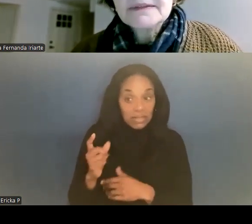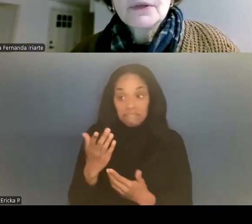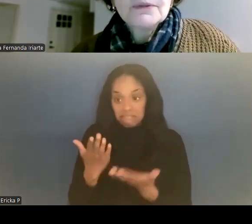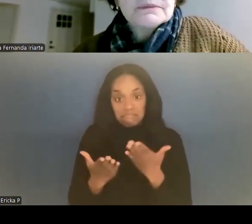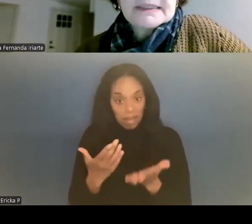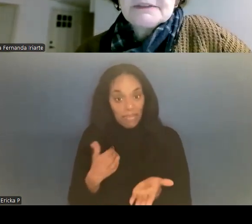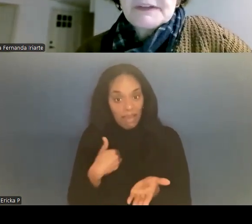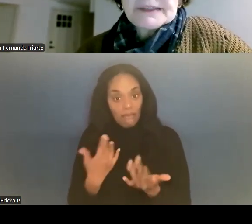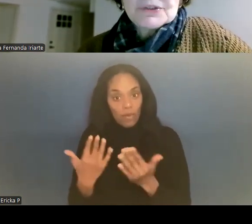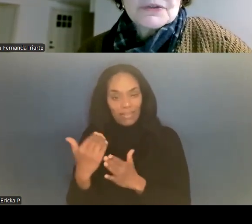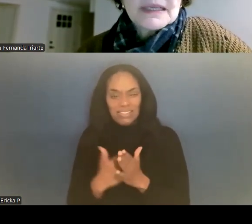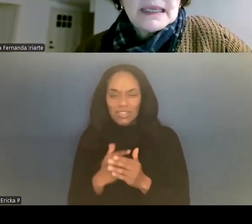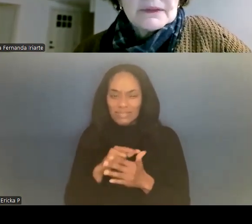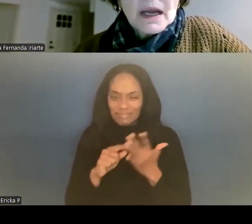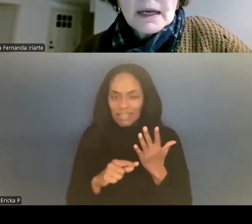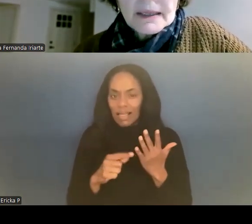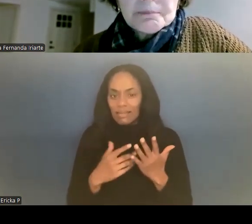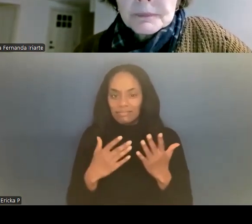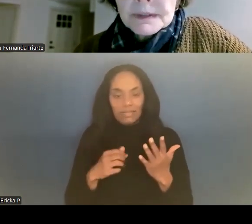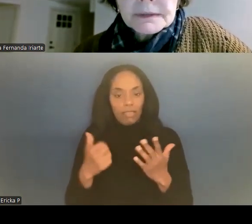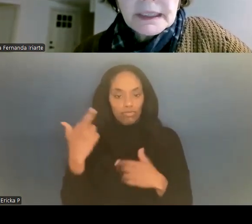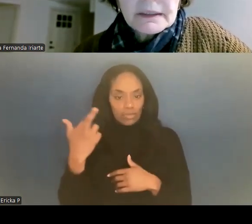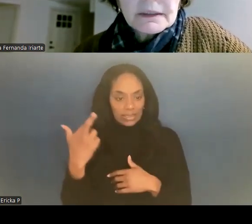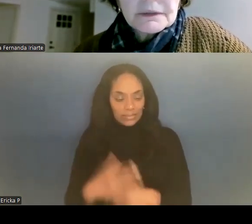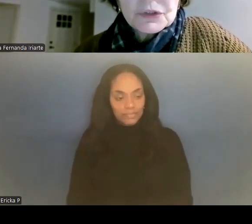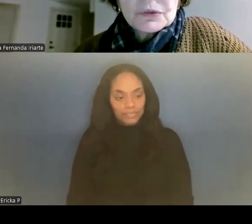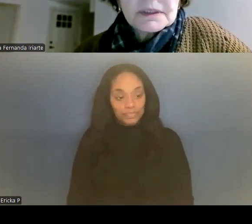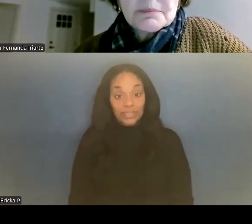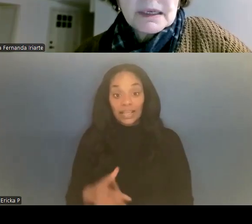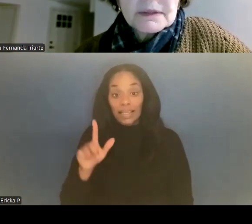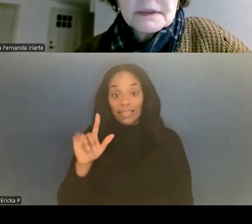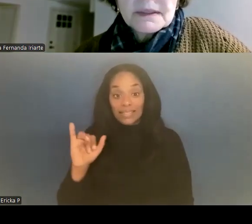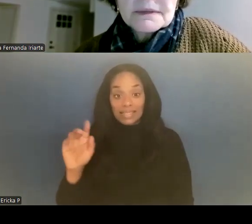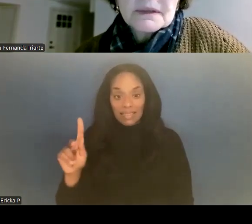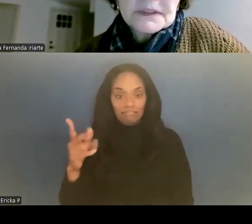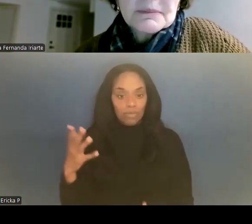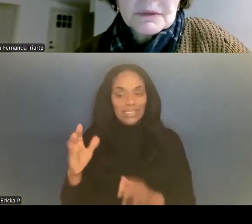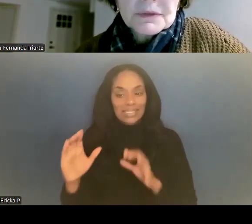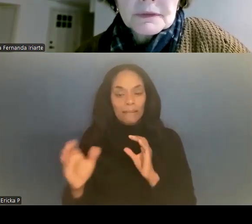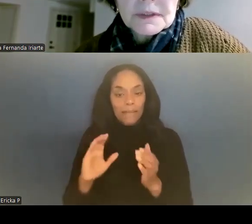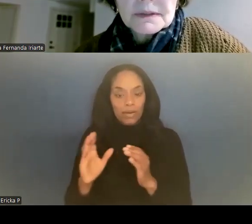So lots of factors. This link gives you a comparison of some of the services